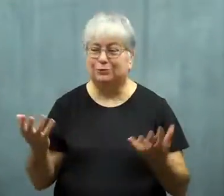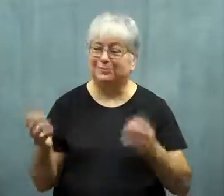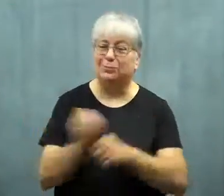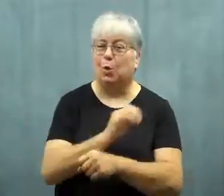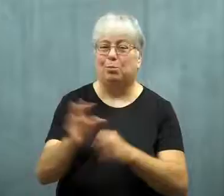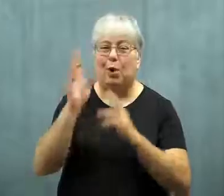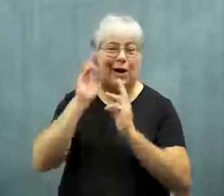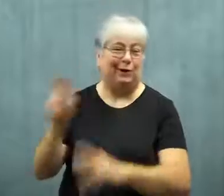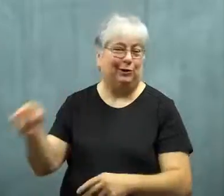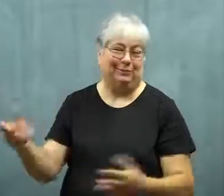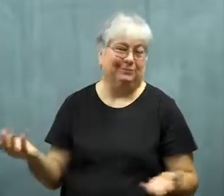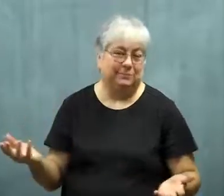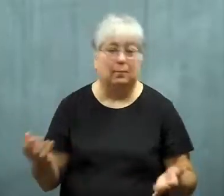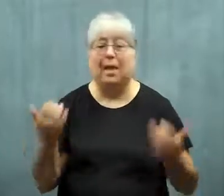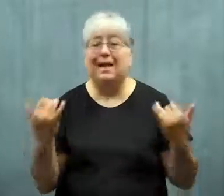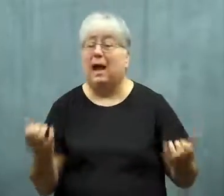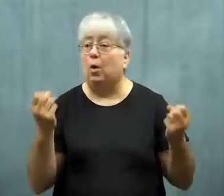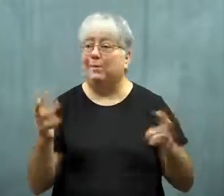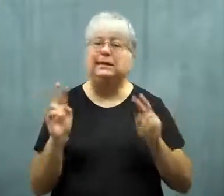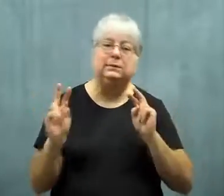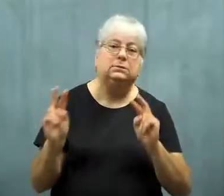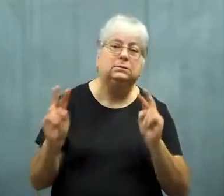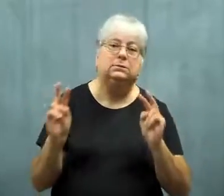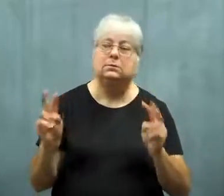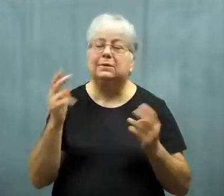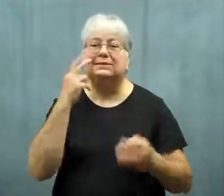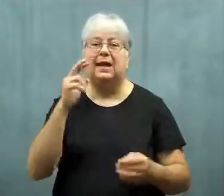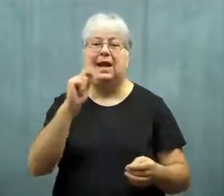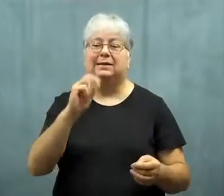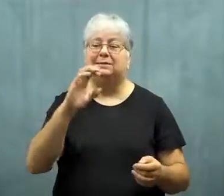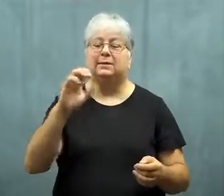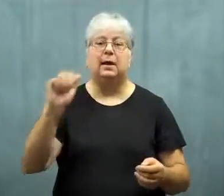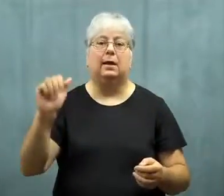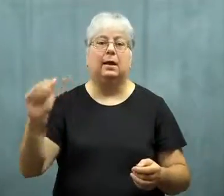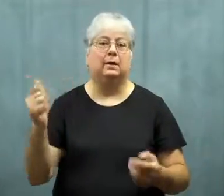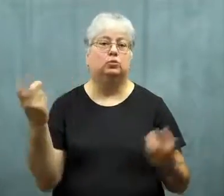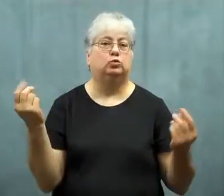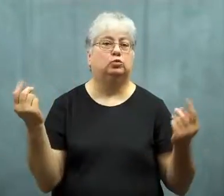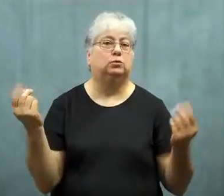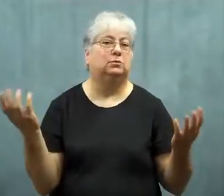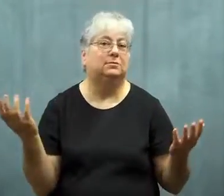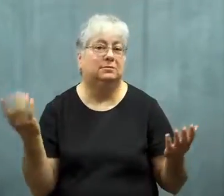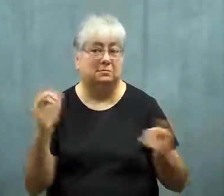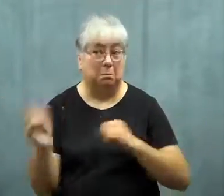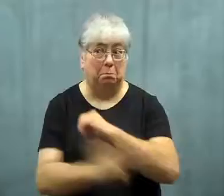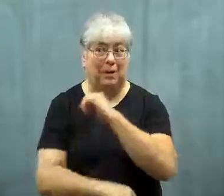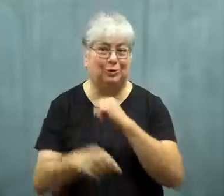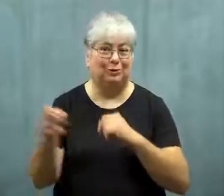He's not being honored any more.